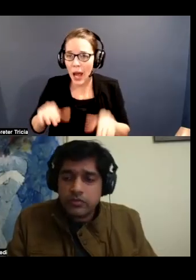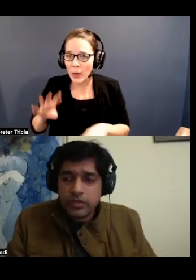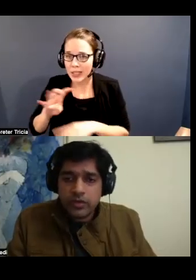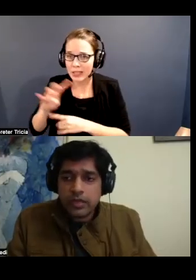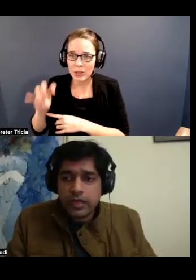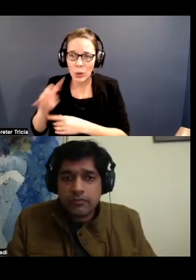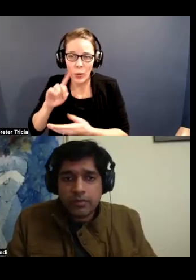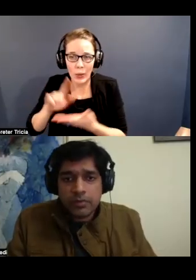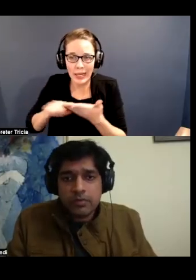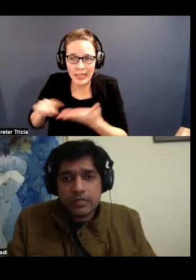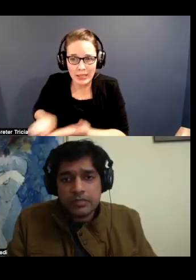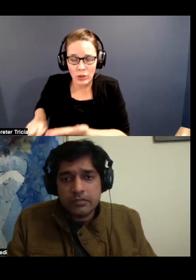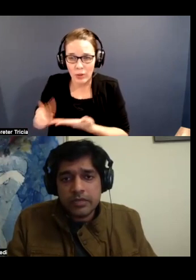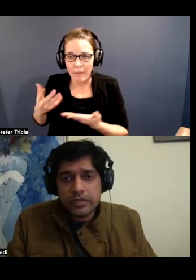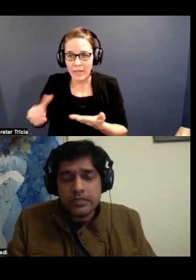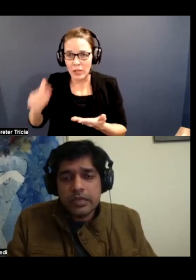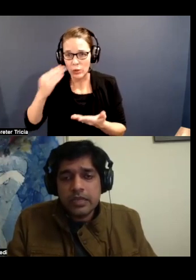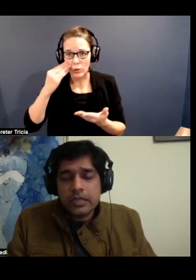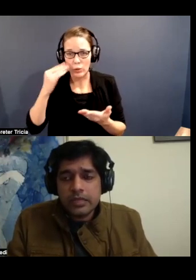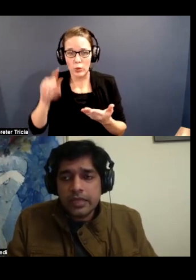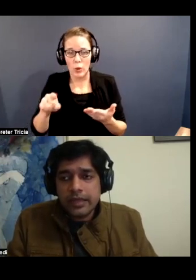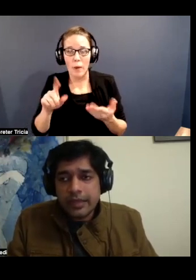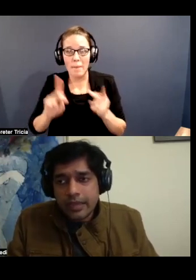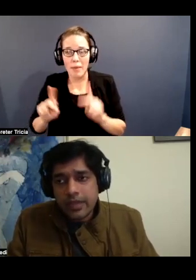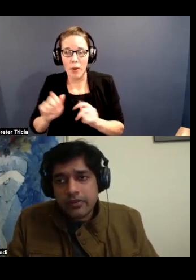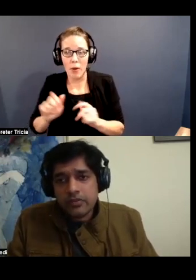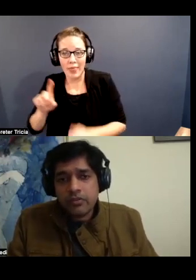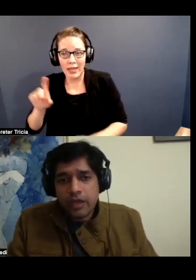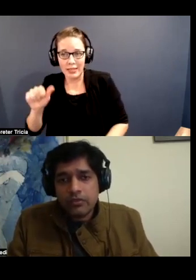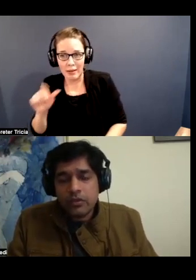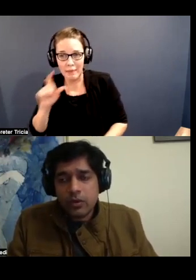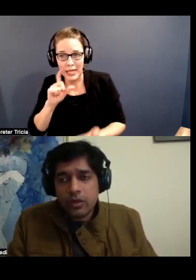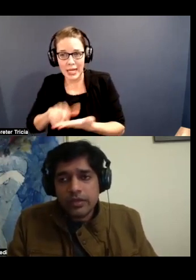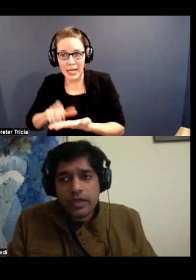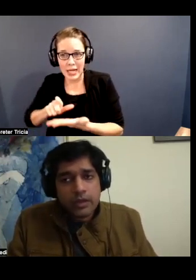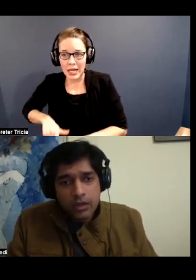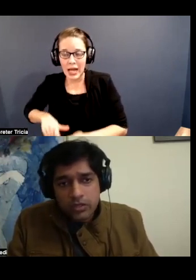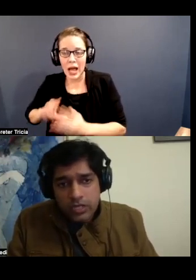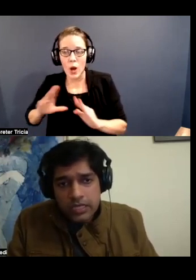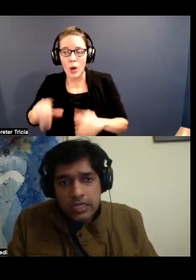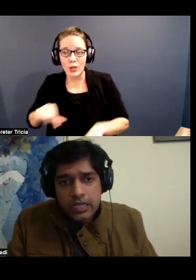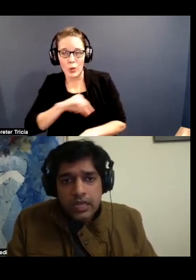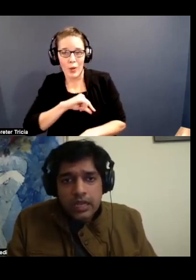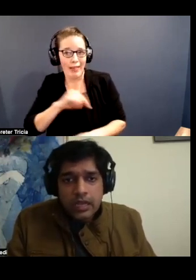we know that for people with disabilities, the indicators of housing quality are not good.